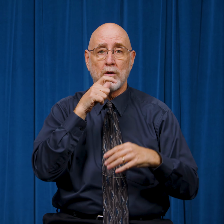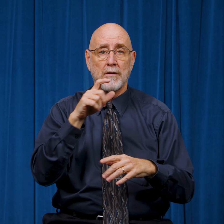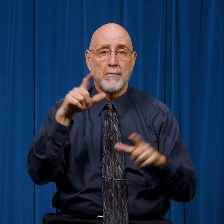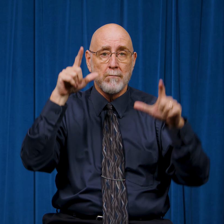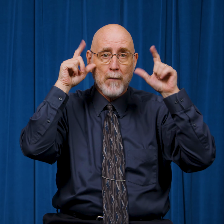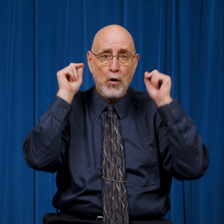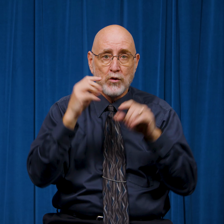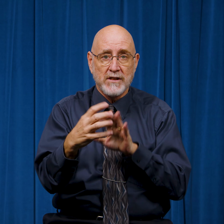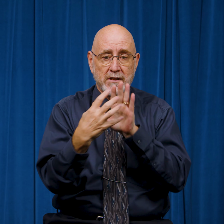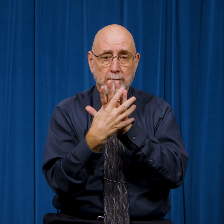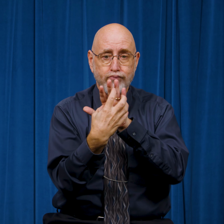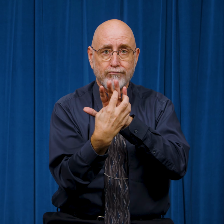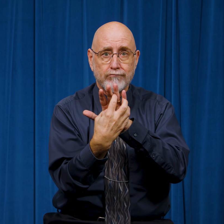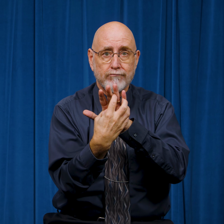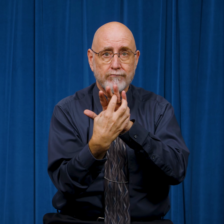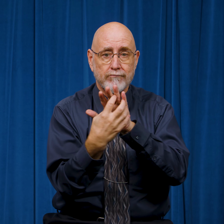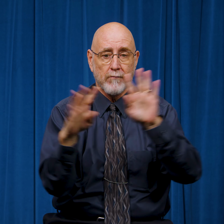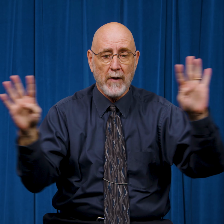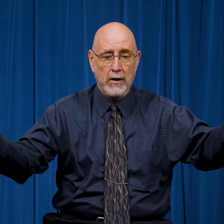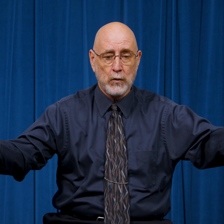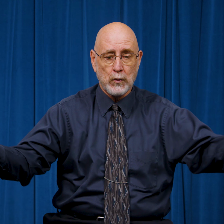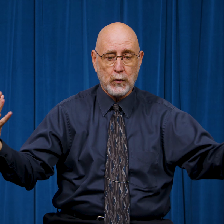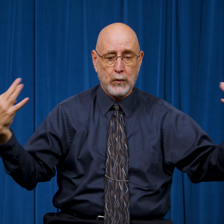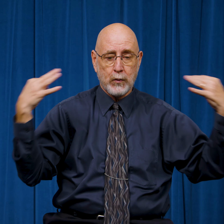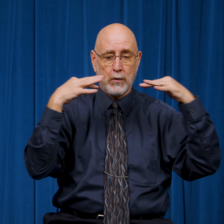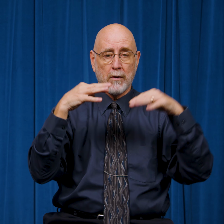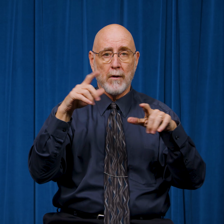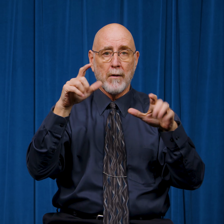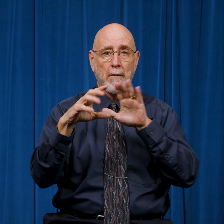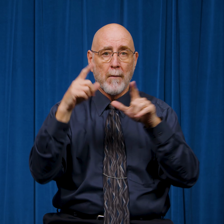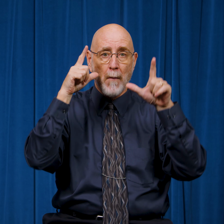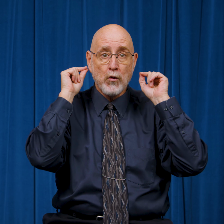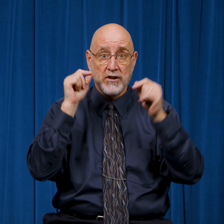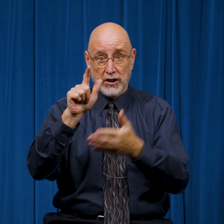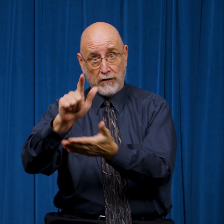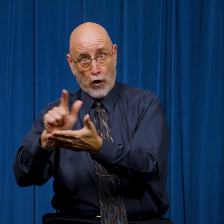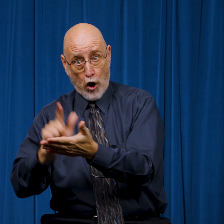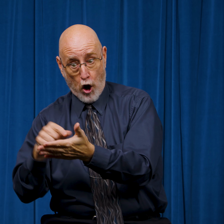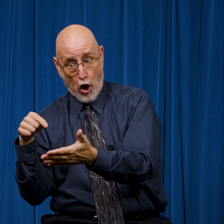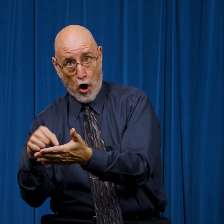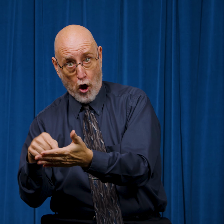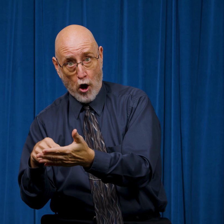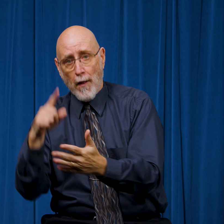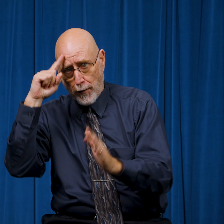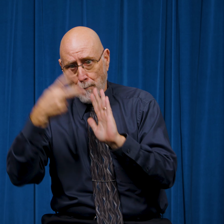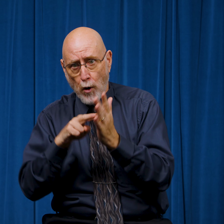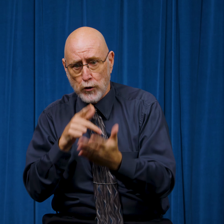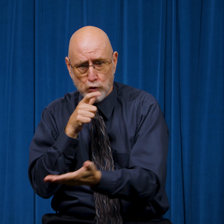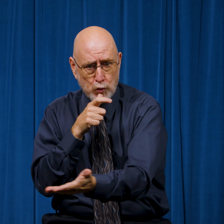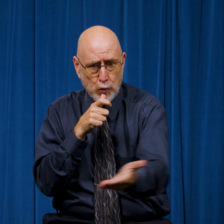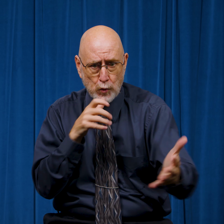It is significant that in terms of "law," which is the purpose of those who are meeting in this chamber,